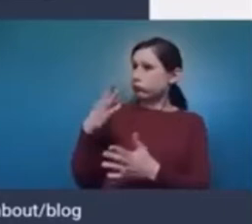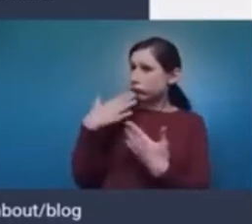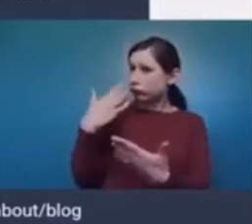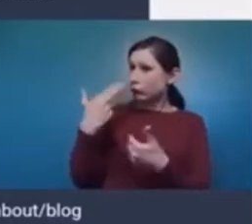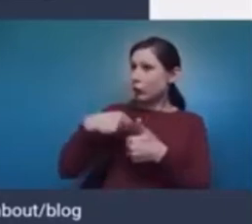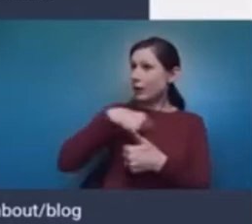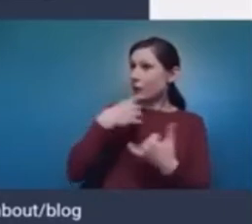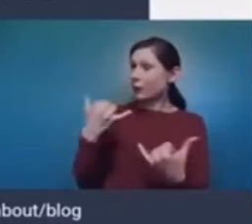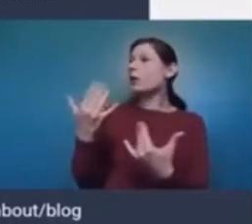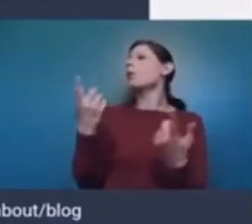what's happening over at the St. Louis Zoo.